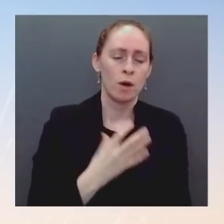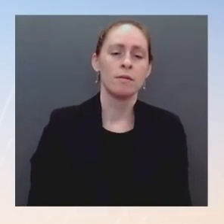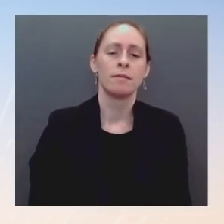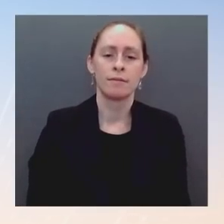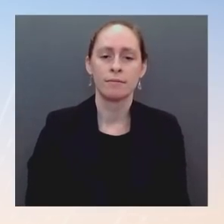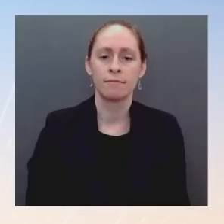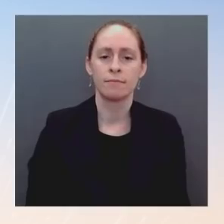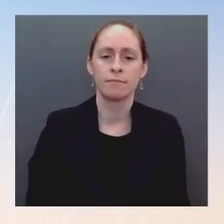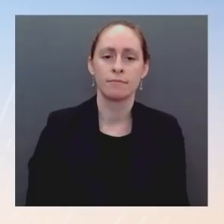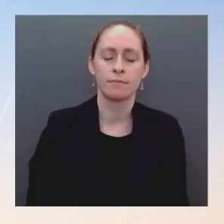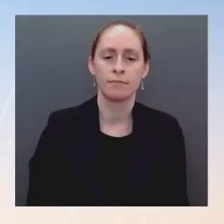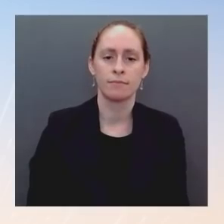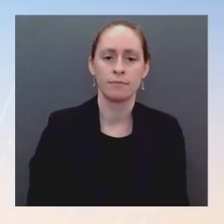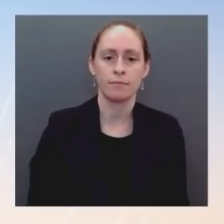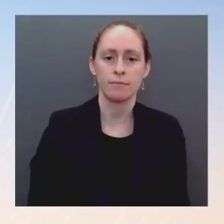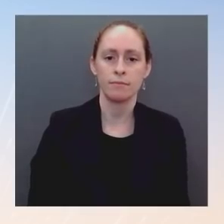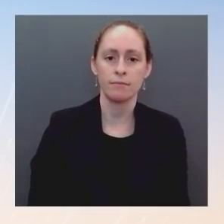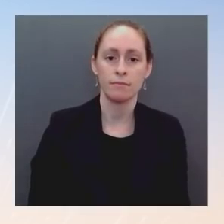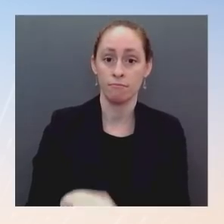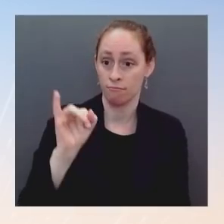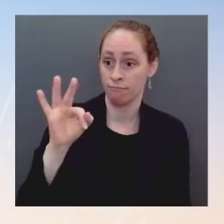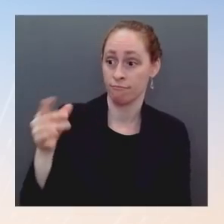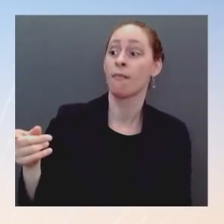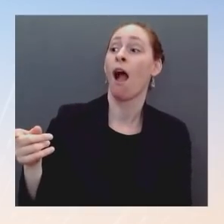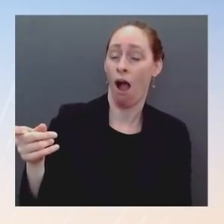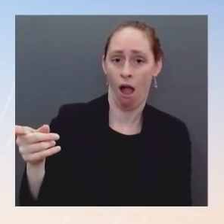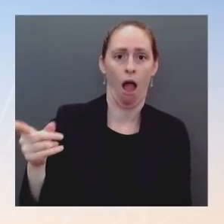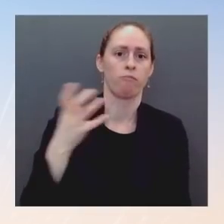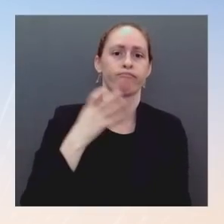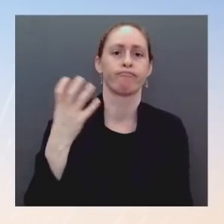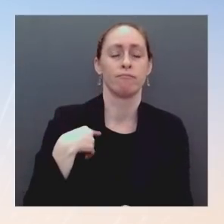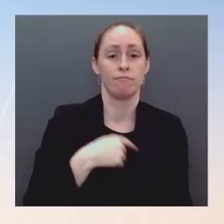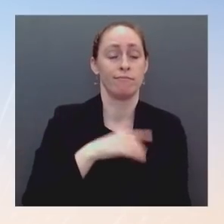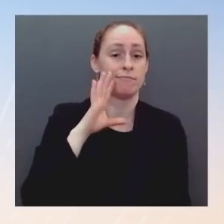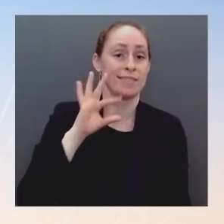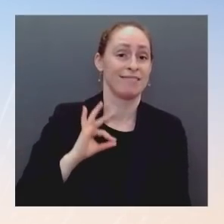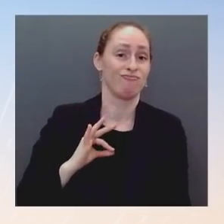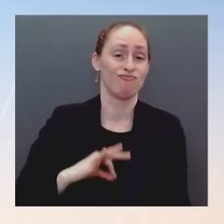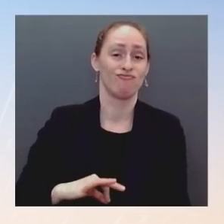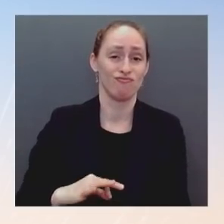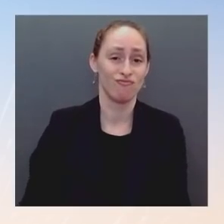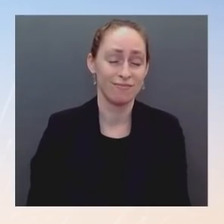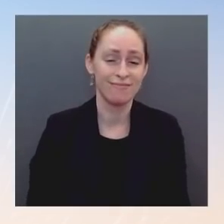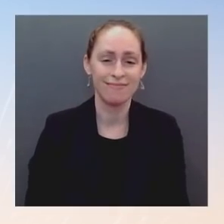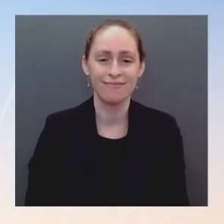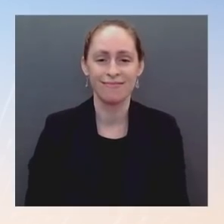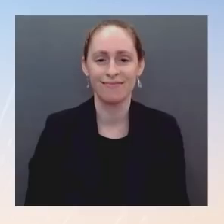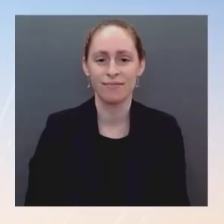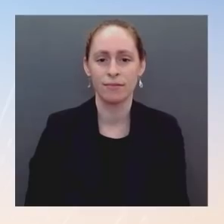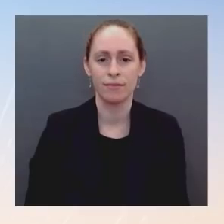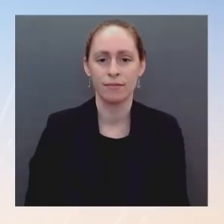The Press: But the federal -- the U.S. Chamber of Commerce sent a letter to committee members there, calling into question her activism